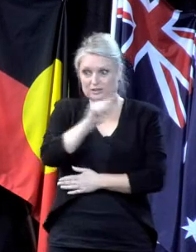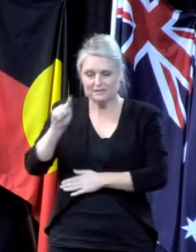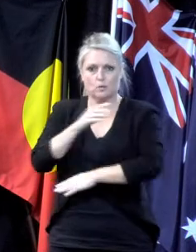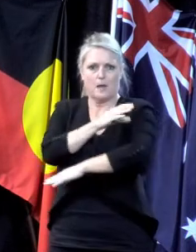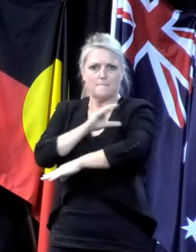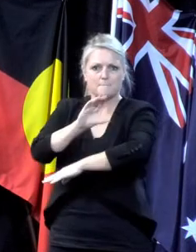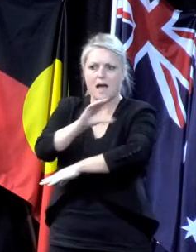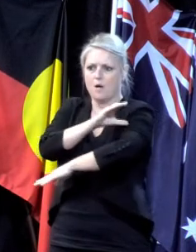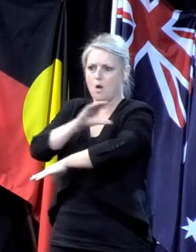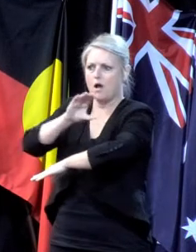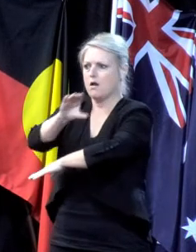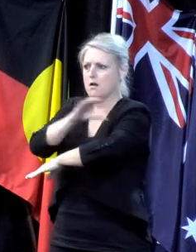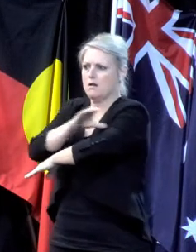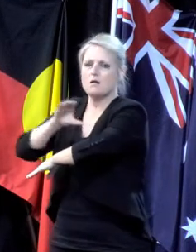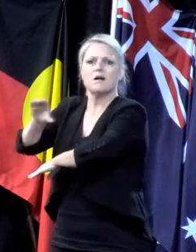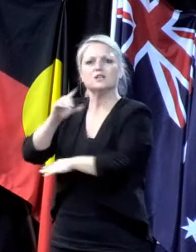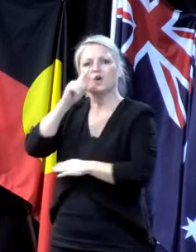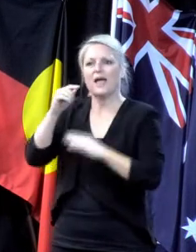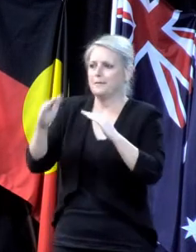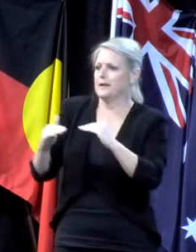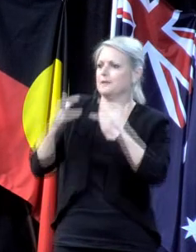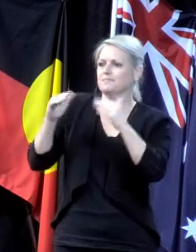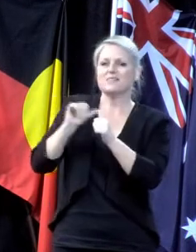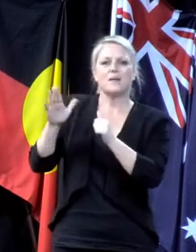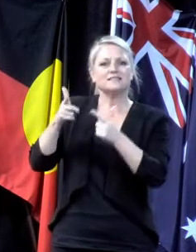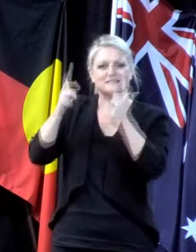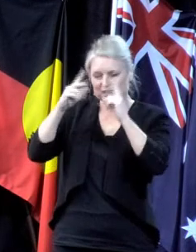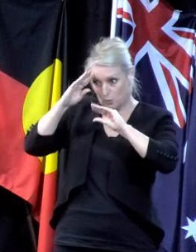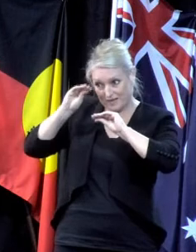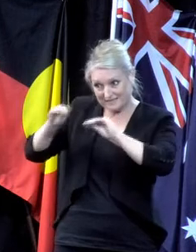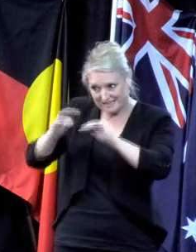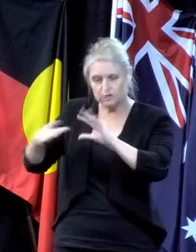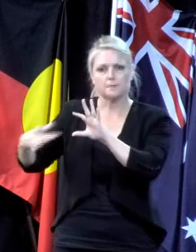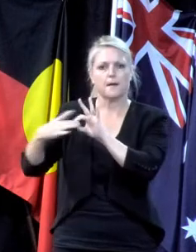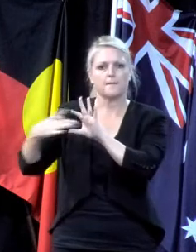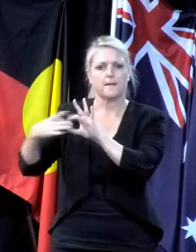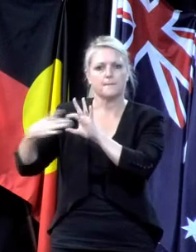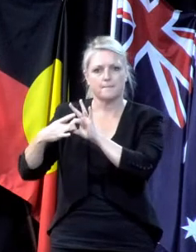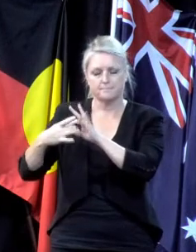so that they can have the maximum effect to students. If we look specifically at students with disability